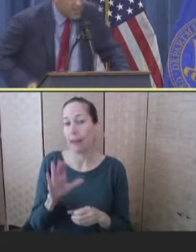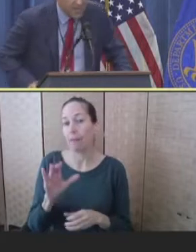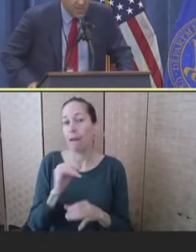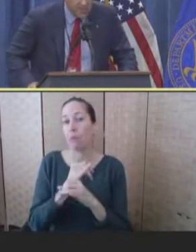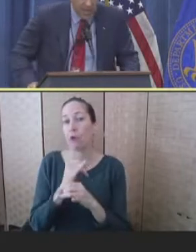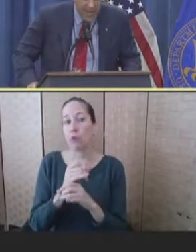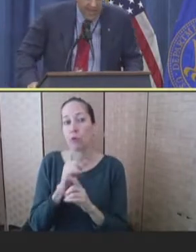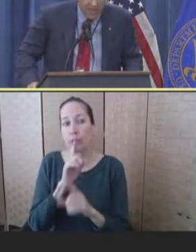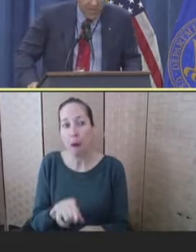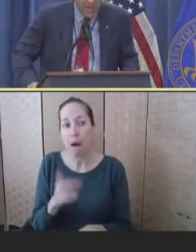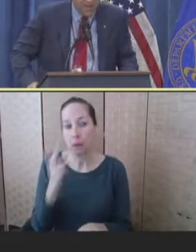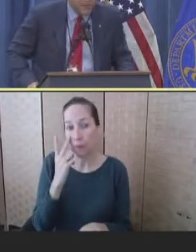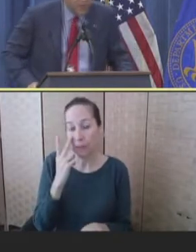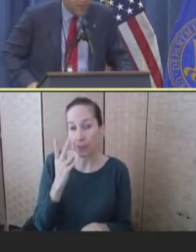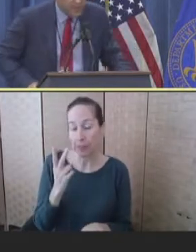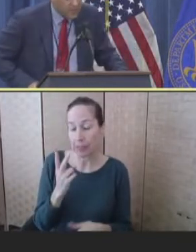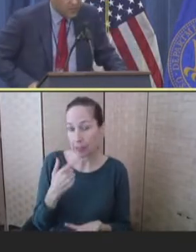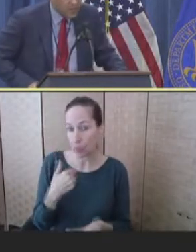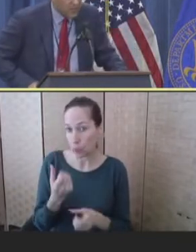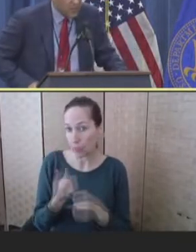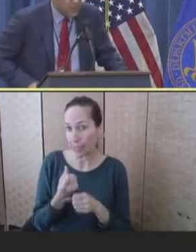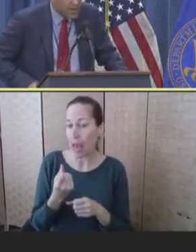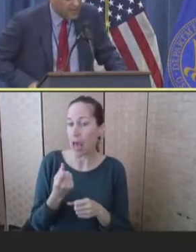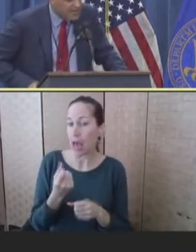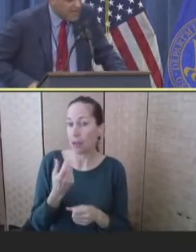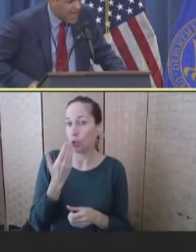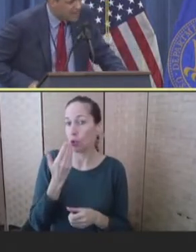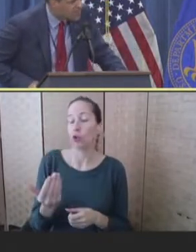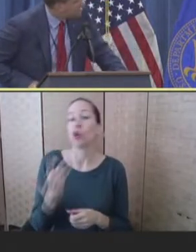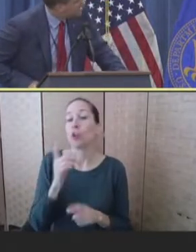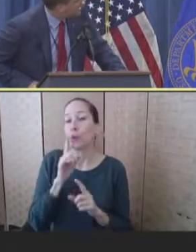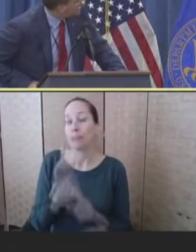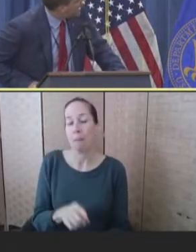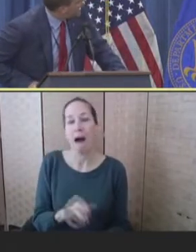to see if we're getting the same kind of responses that we saw that were protected in the animals.